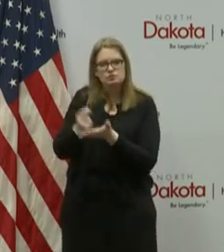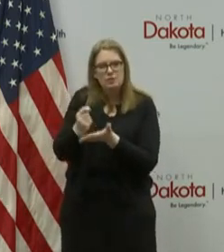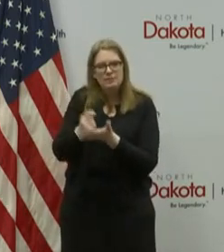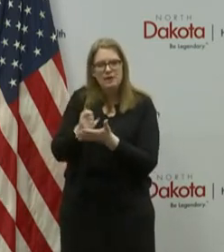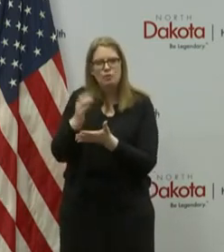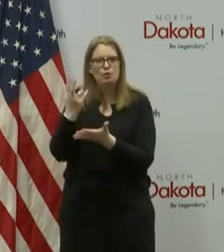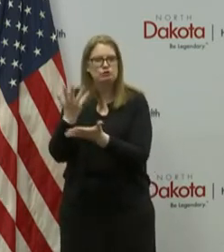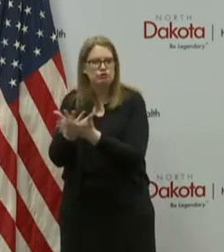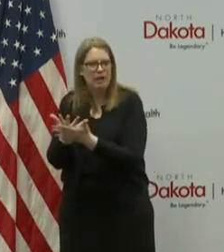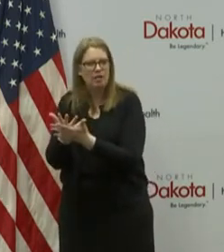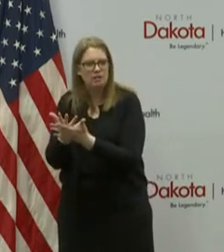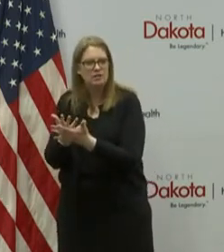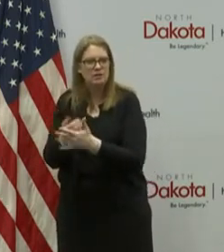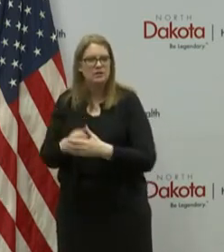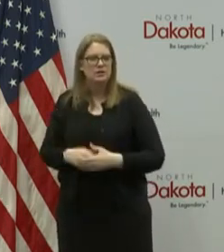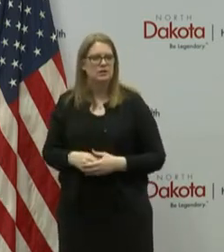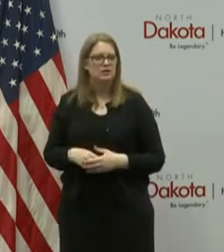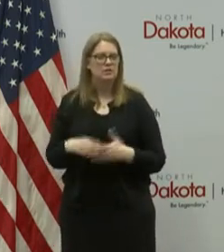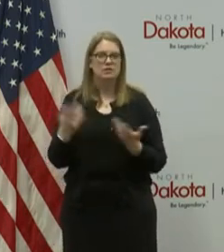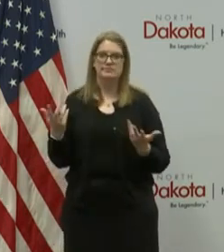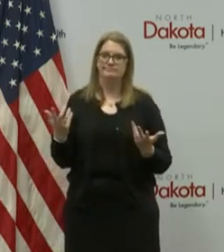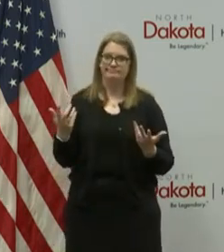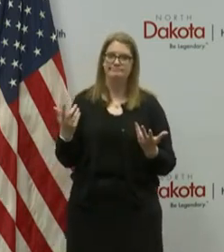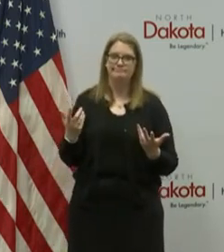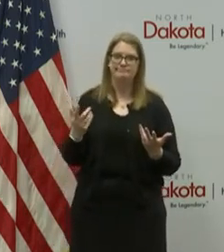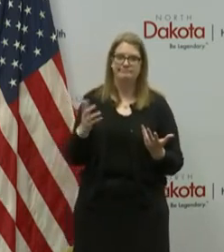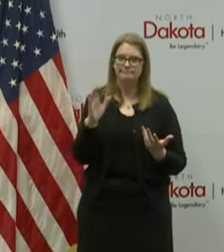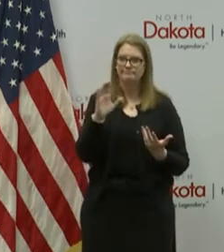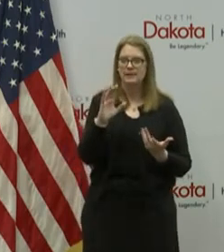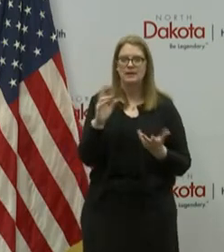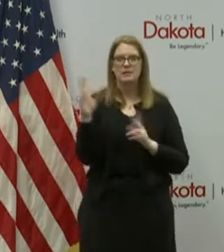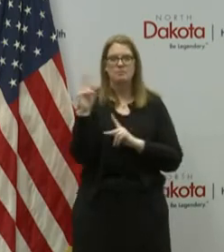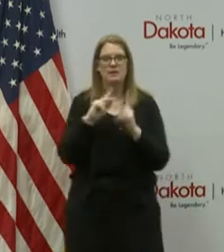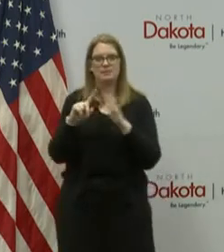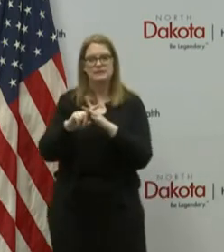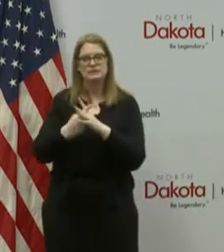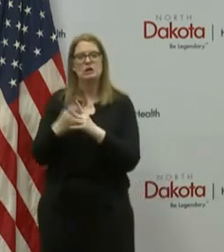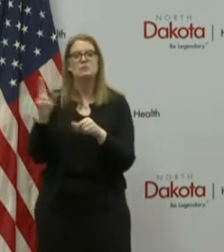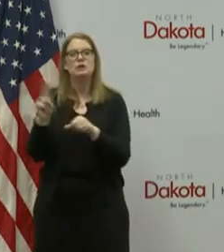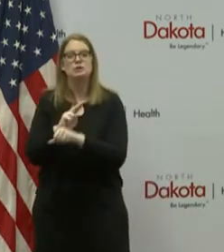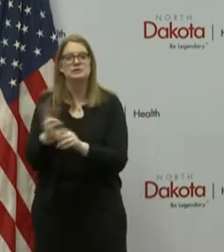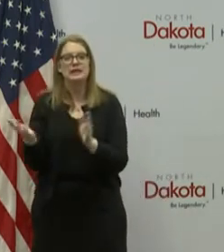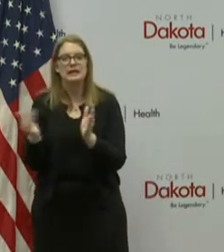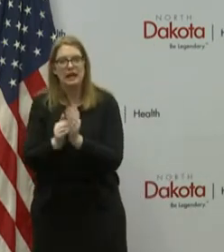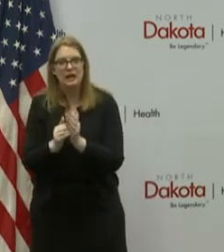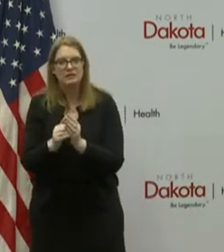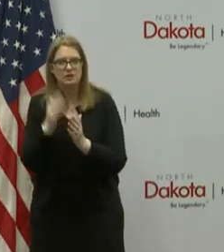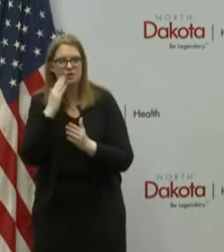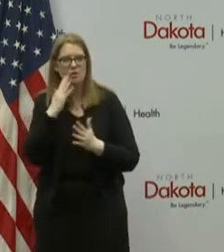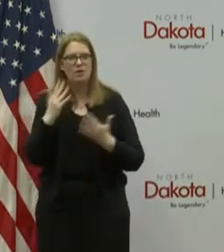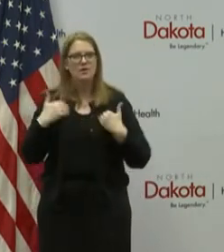WHEN SOMEONE HAS OVERDOSED, RECENTLY DISCHARGED FROM TREATMENT OR ADDICTION OR INCARCERATION, THE OVERDOSE CAN